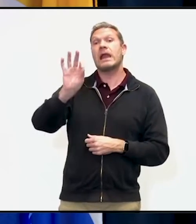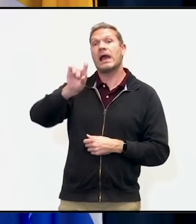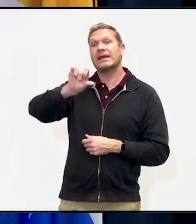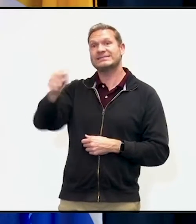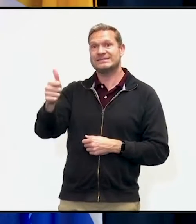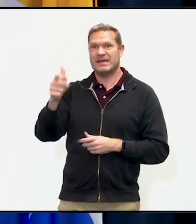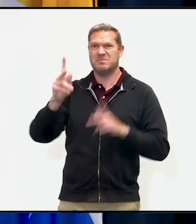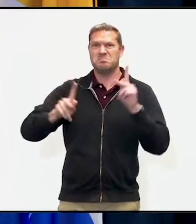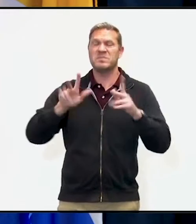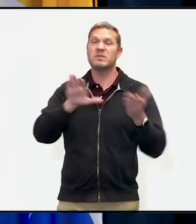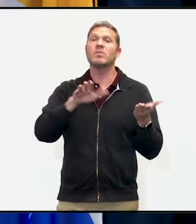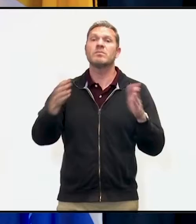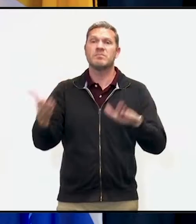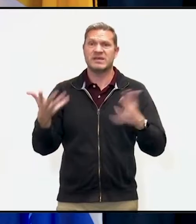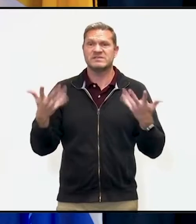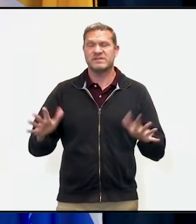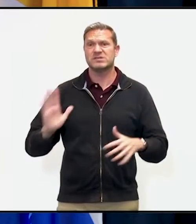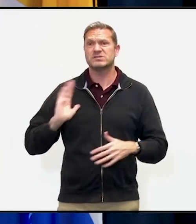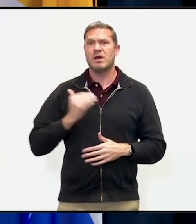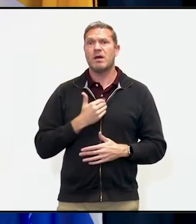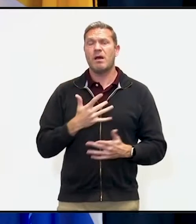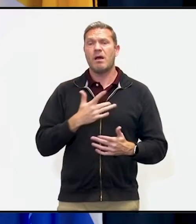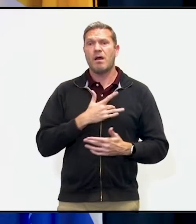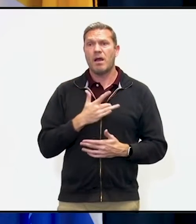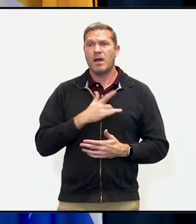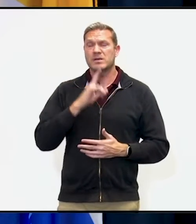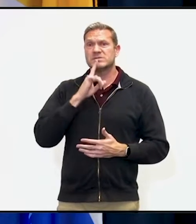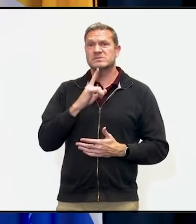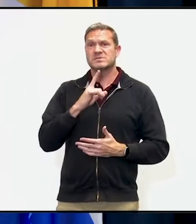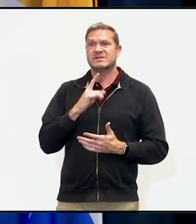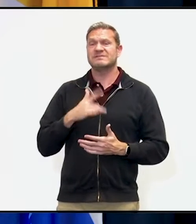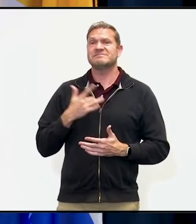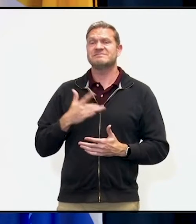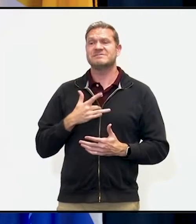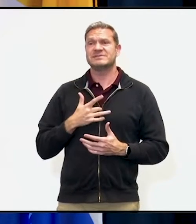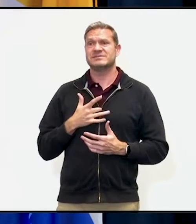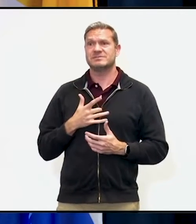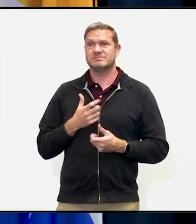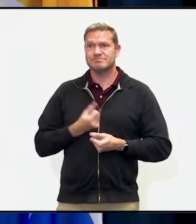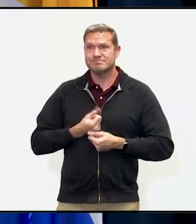And currently, 96 Long Beach residents are hospitalized.